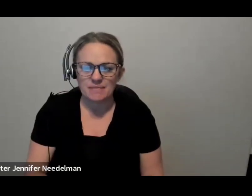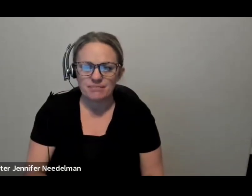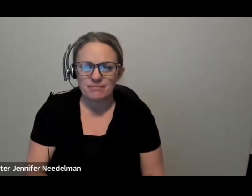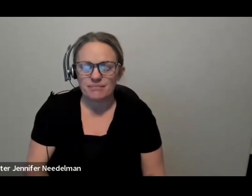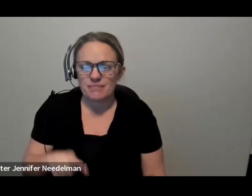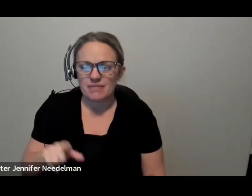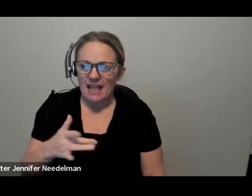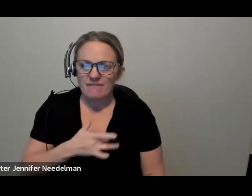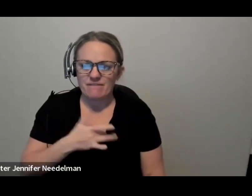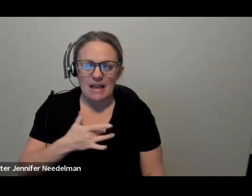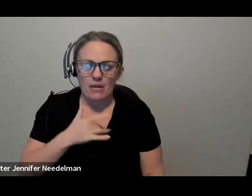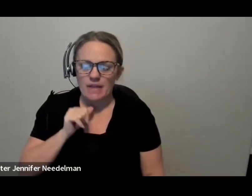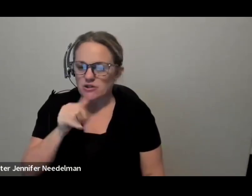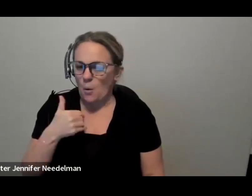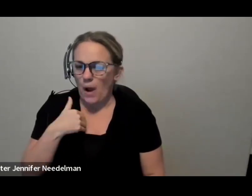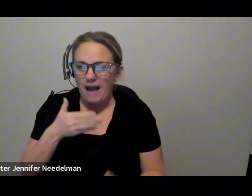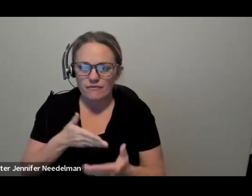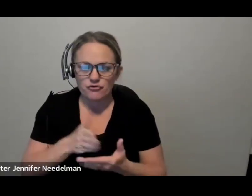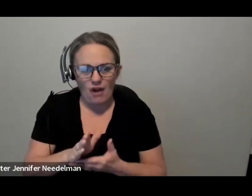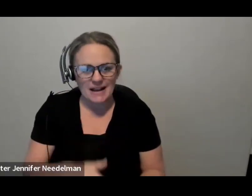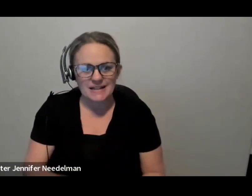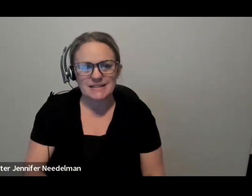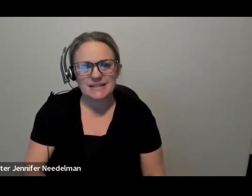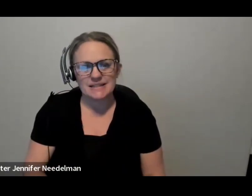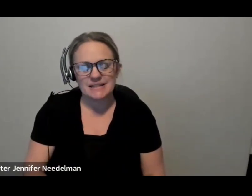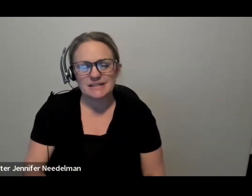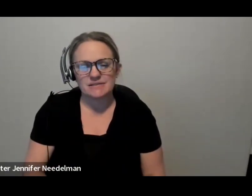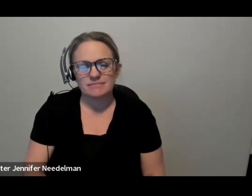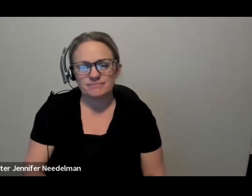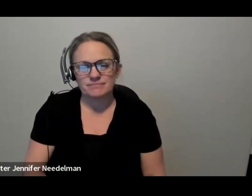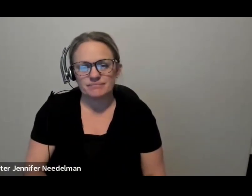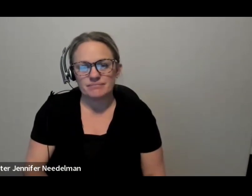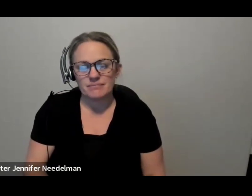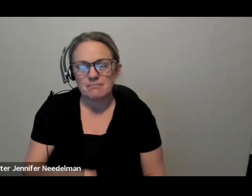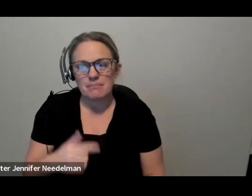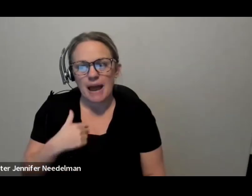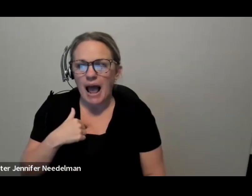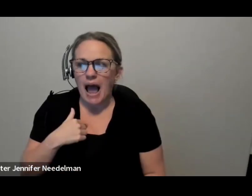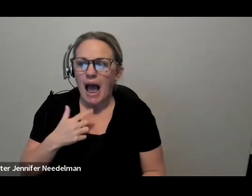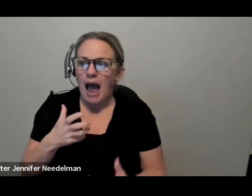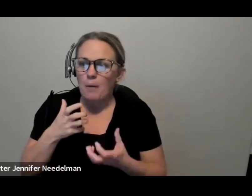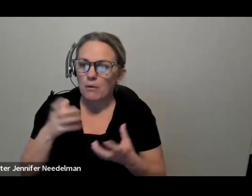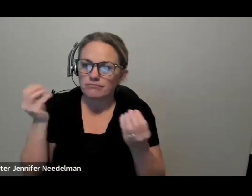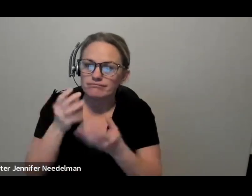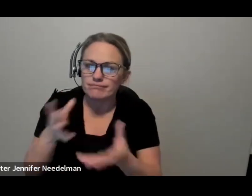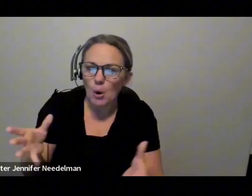sometimes. But I just want to say that like, we need more non-disabled people